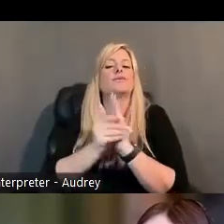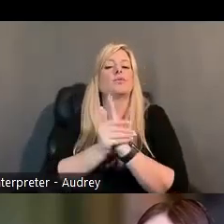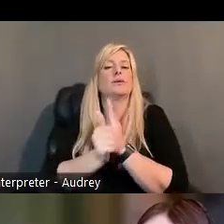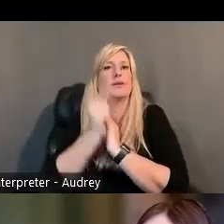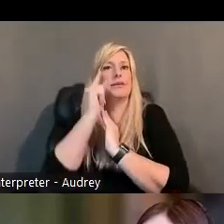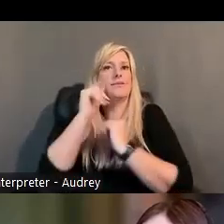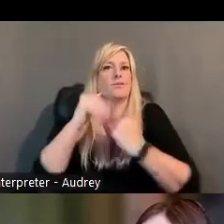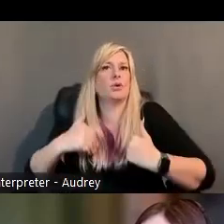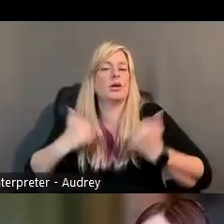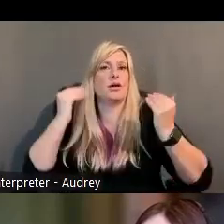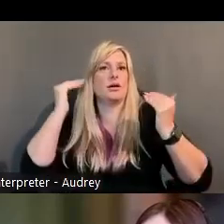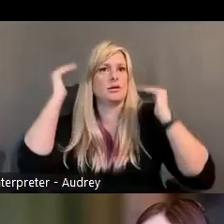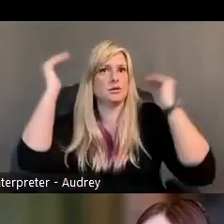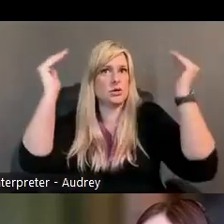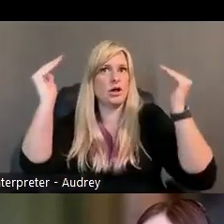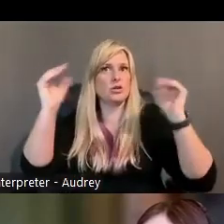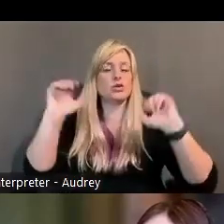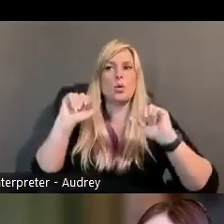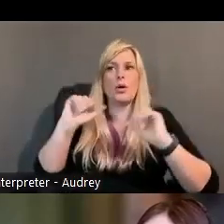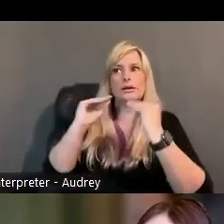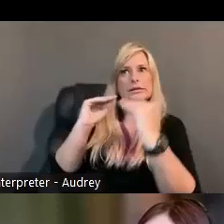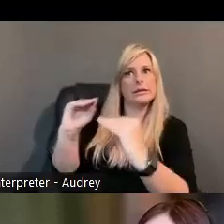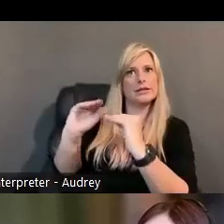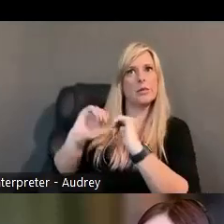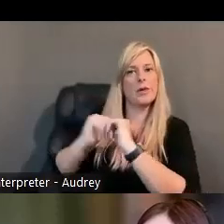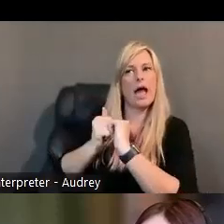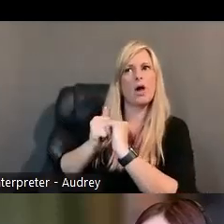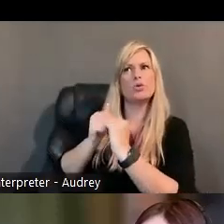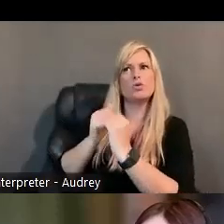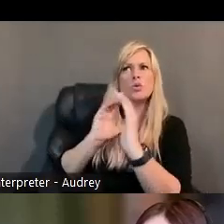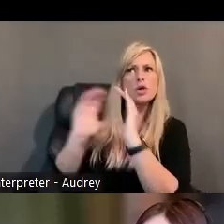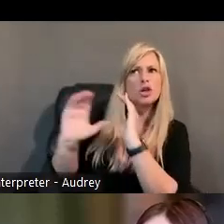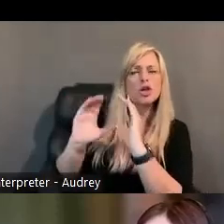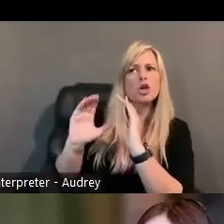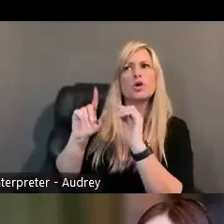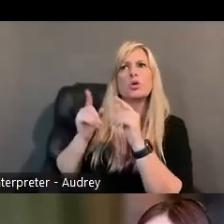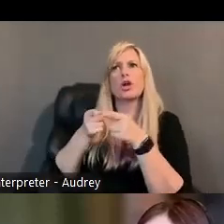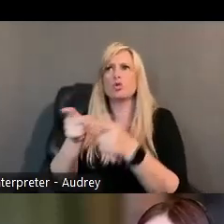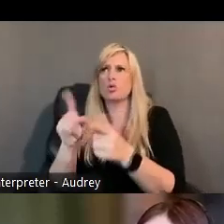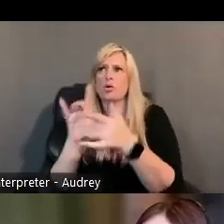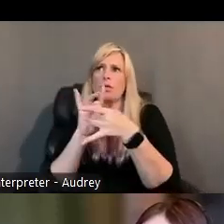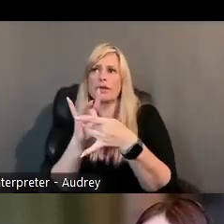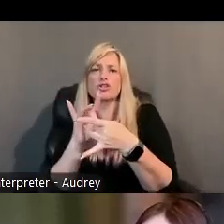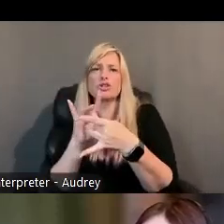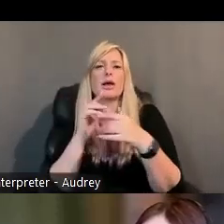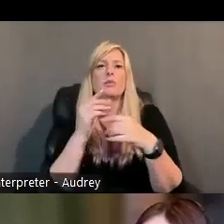how to communicate in relationships, learn about skills to use in employment, coping with stress